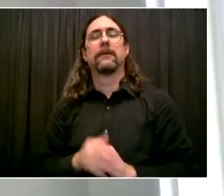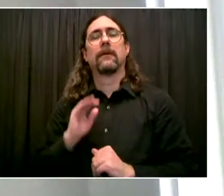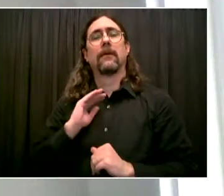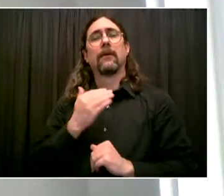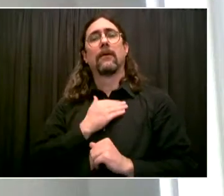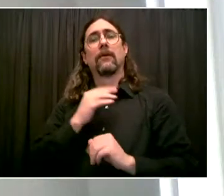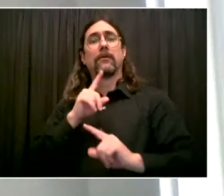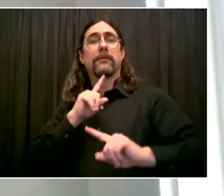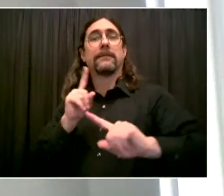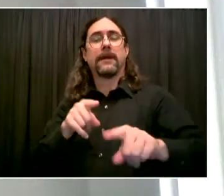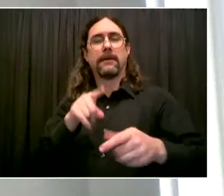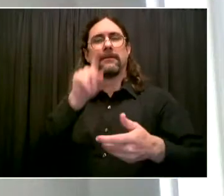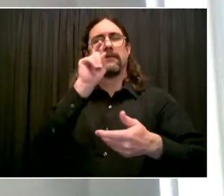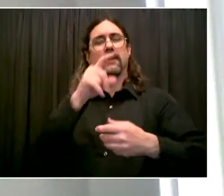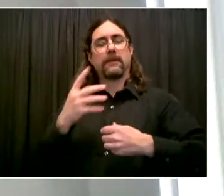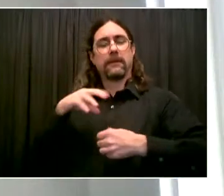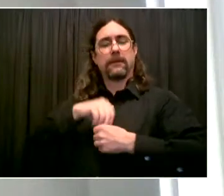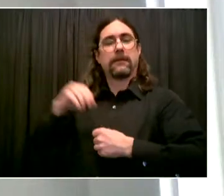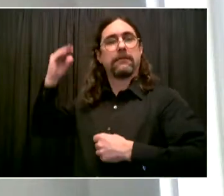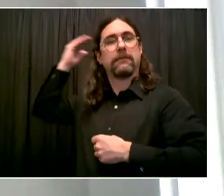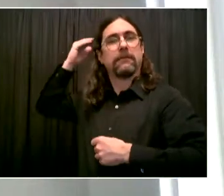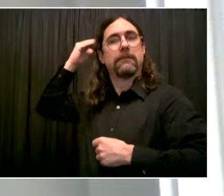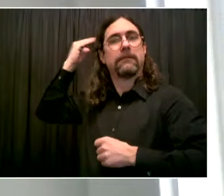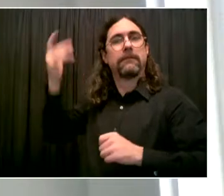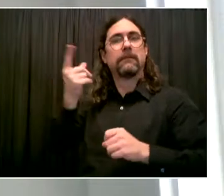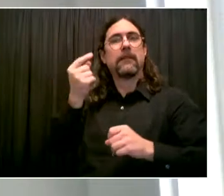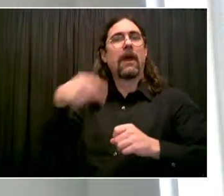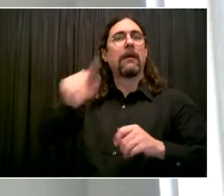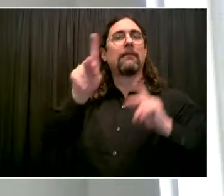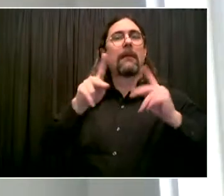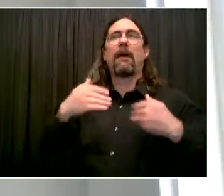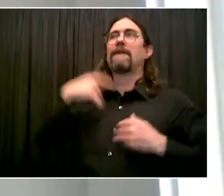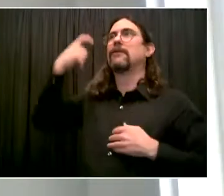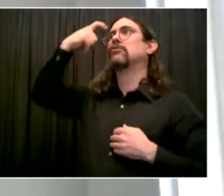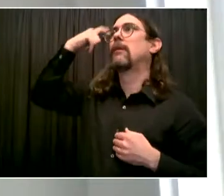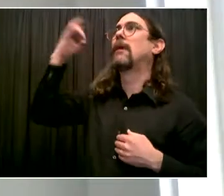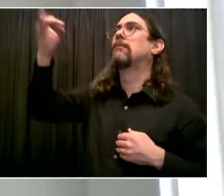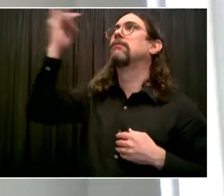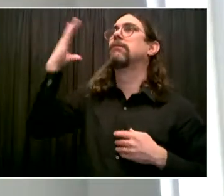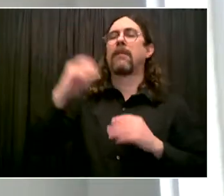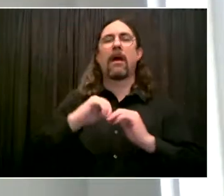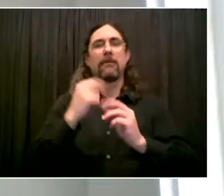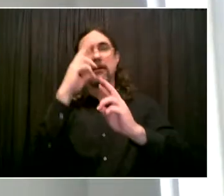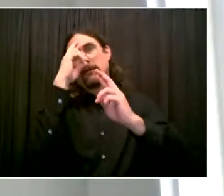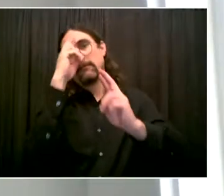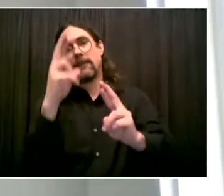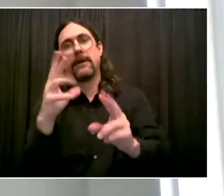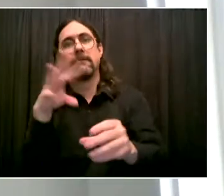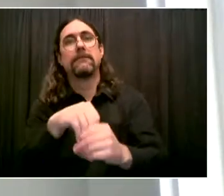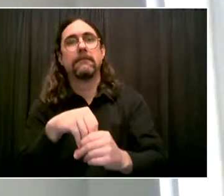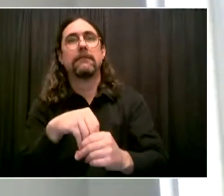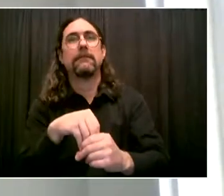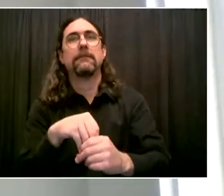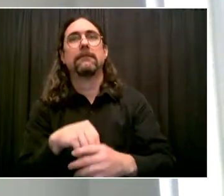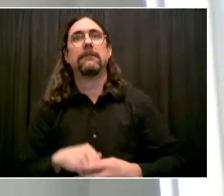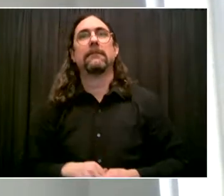DIFFERENT TO EXPERTS. THEY LIKELY